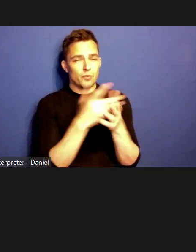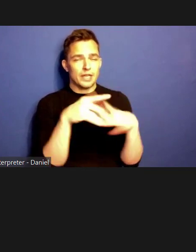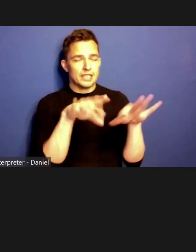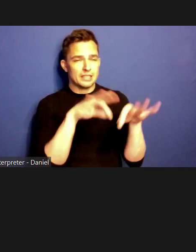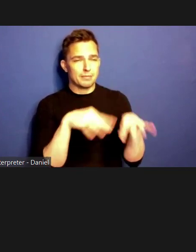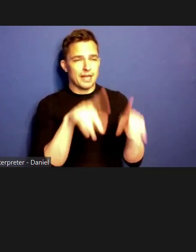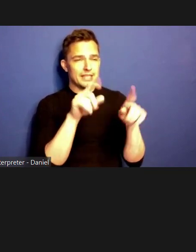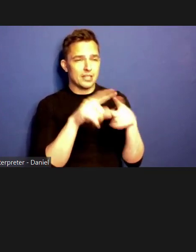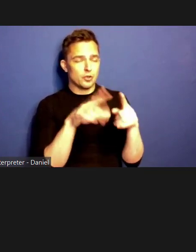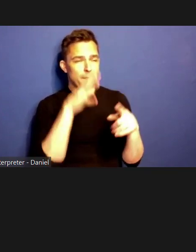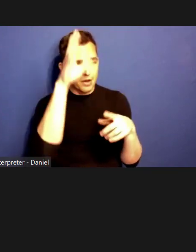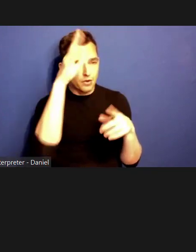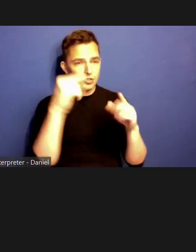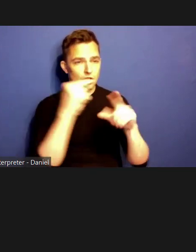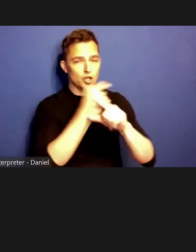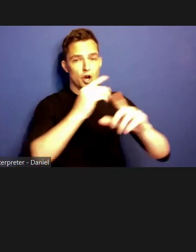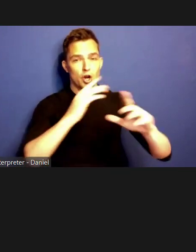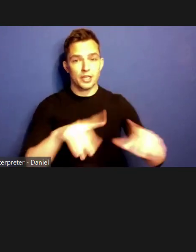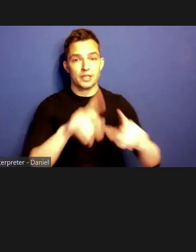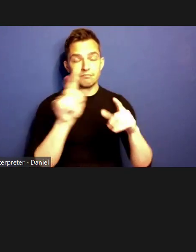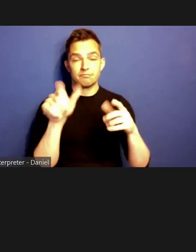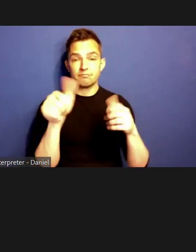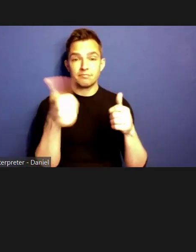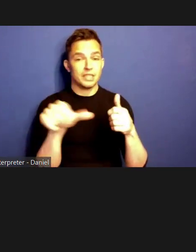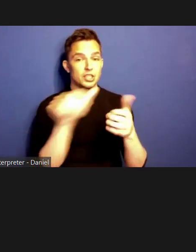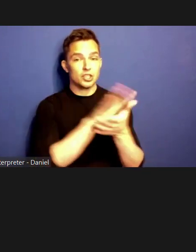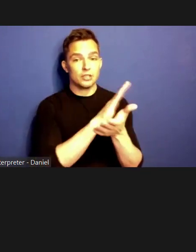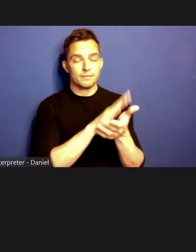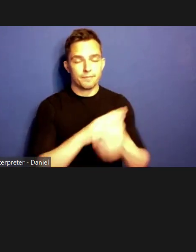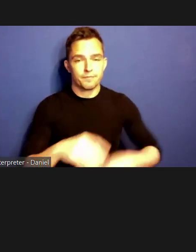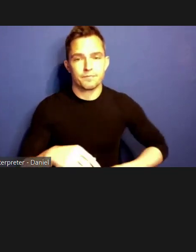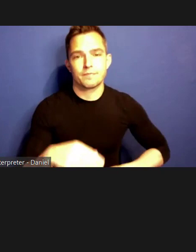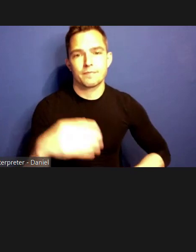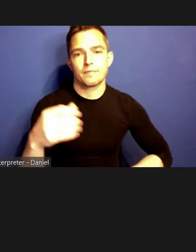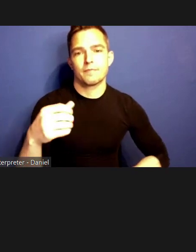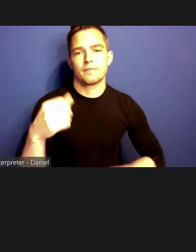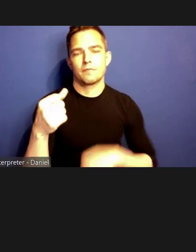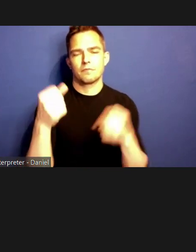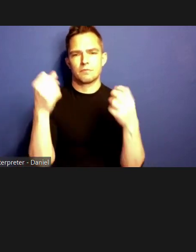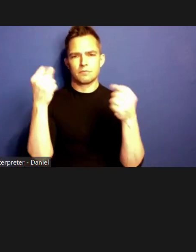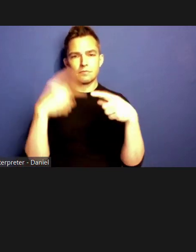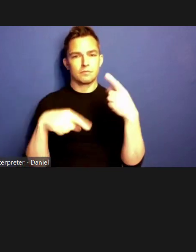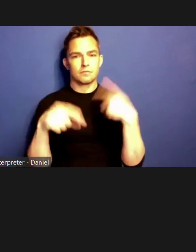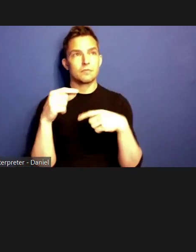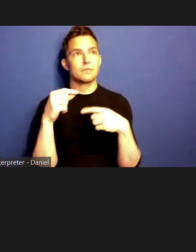Yes, you will find that in the planning and preparing to screen.